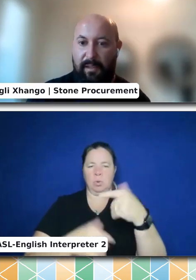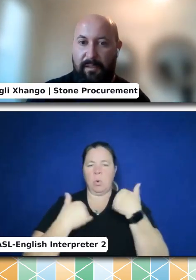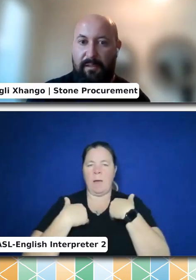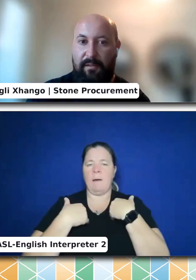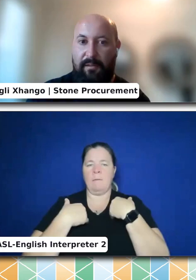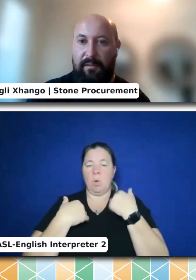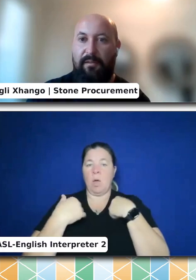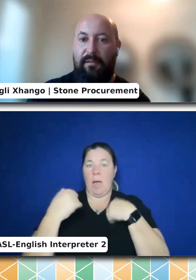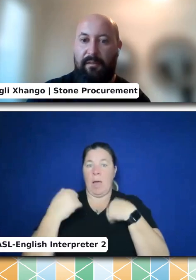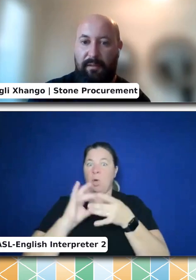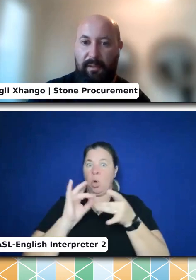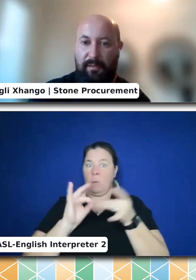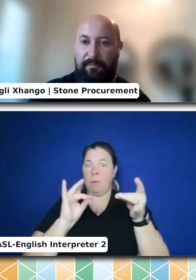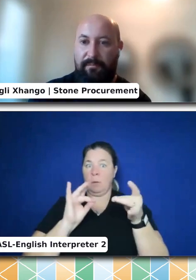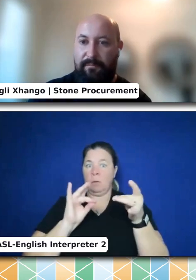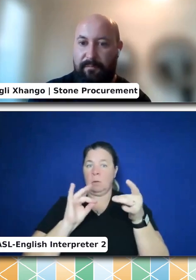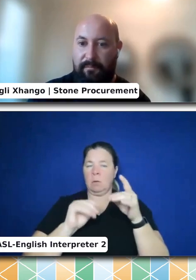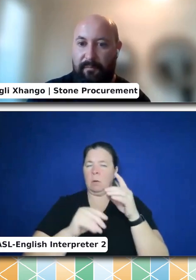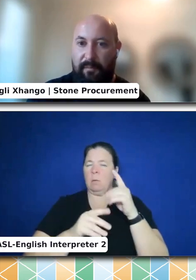Yeah. Yep.